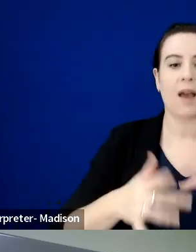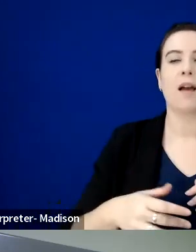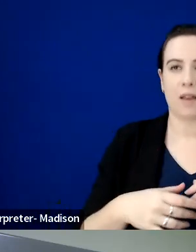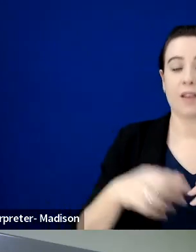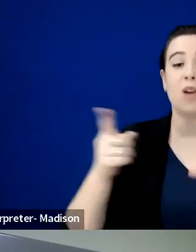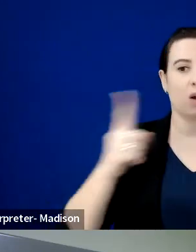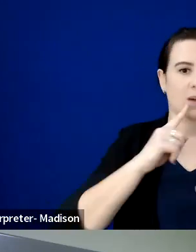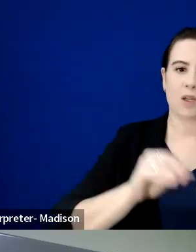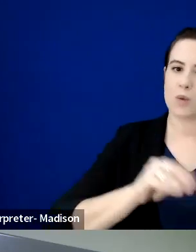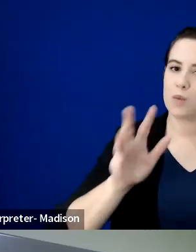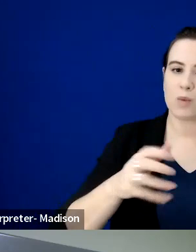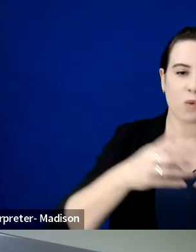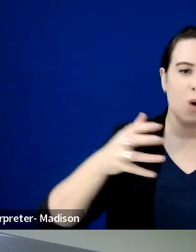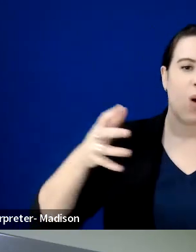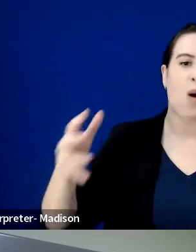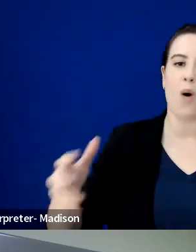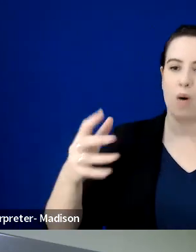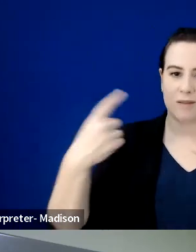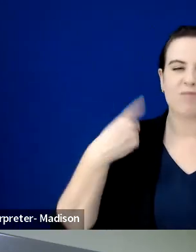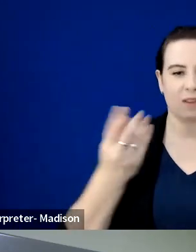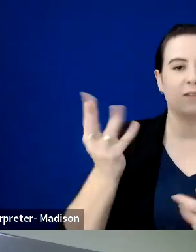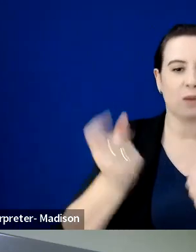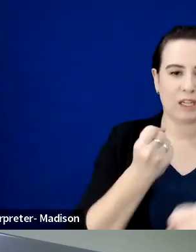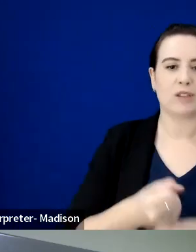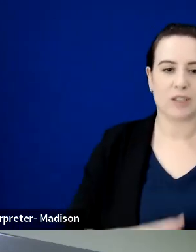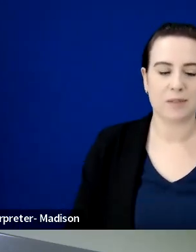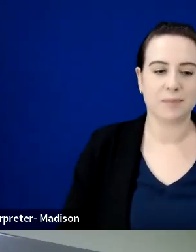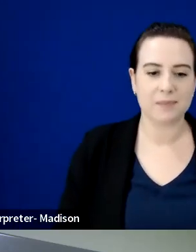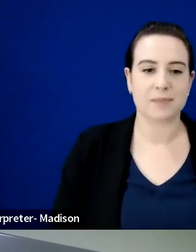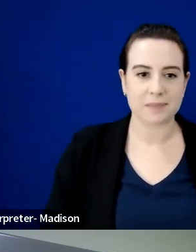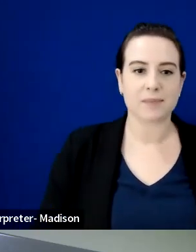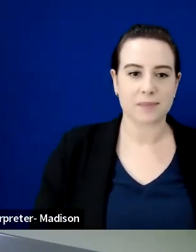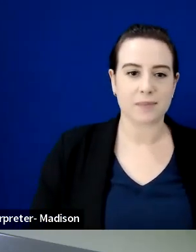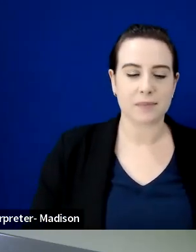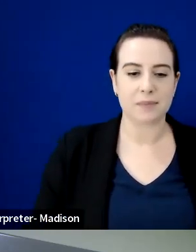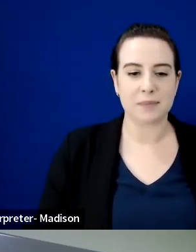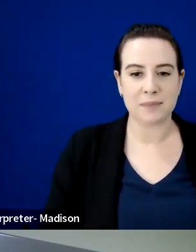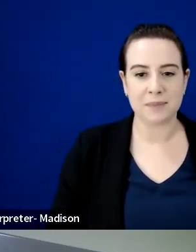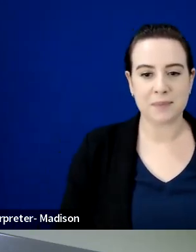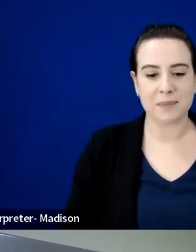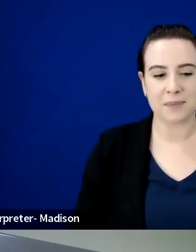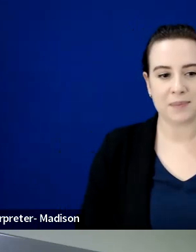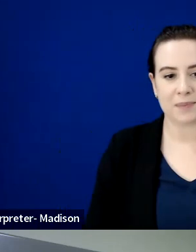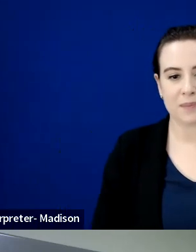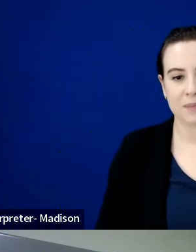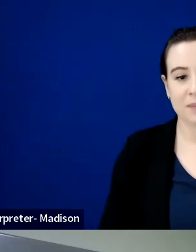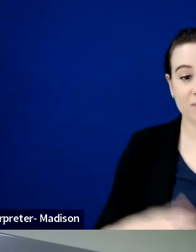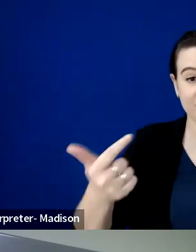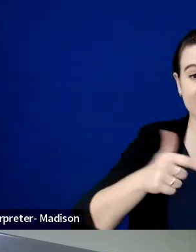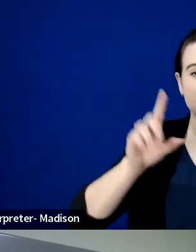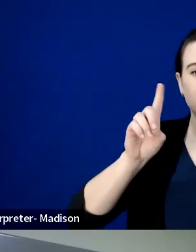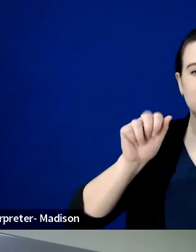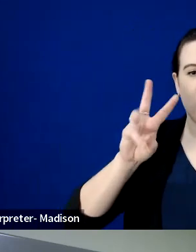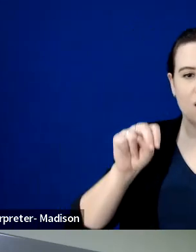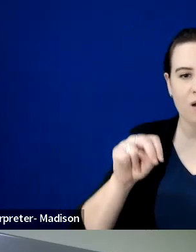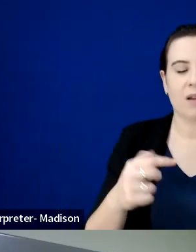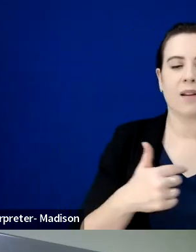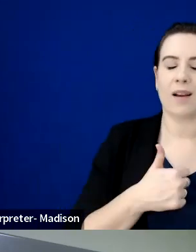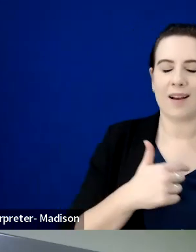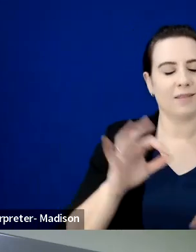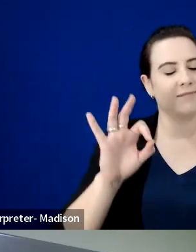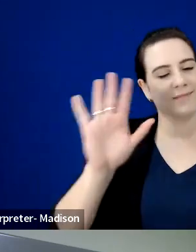And then we have been able to forward messages out in Link, vaccination dates and whatever, and shared it on our Facebook page or on our website.